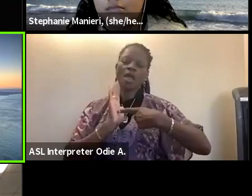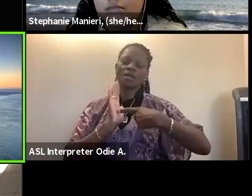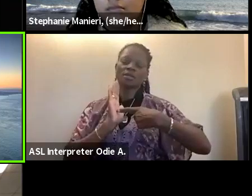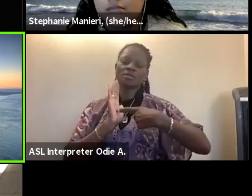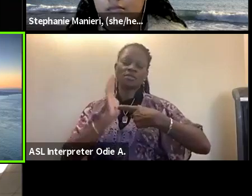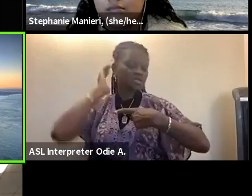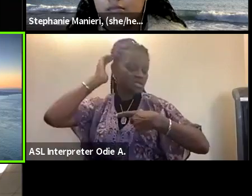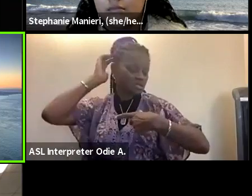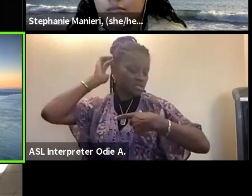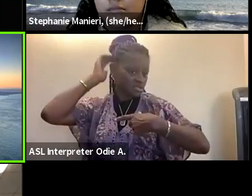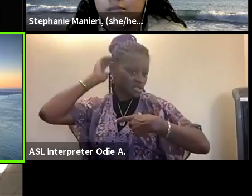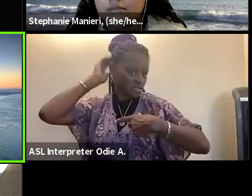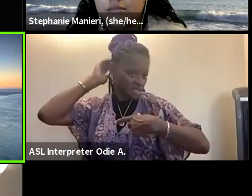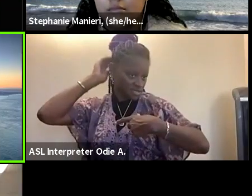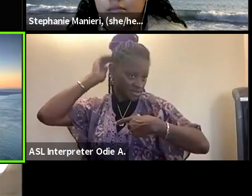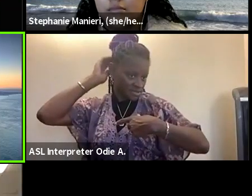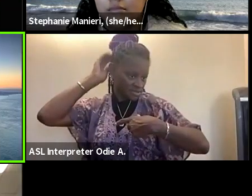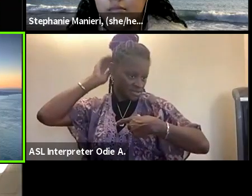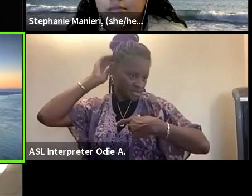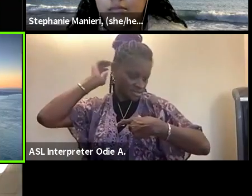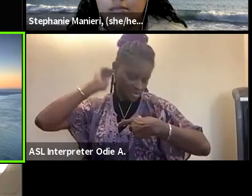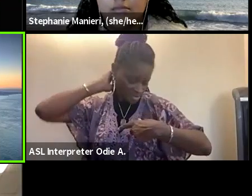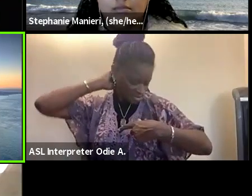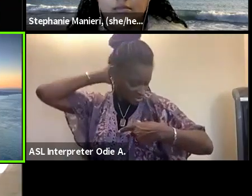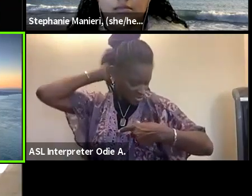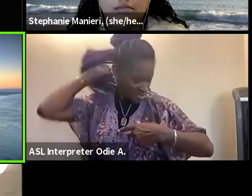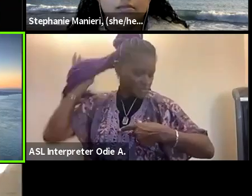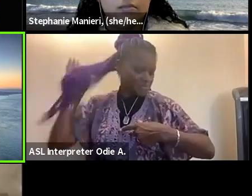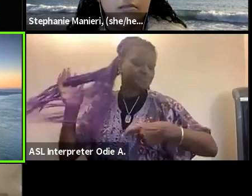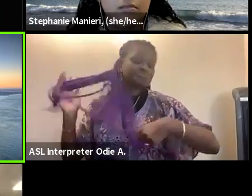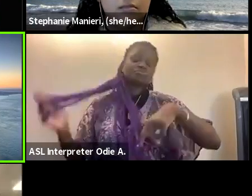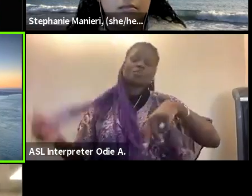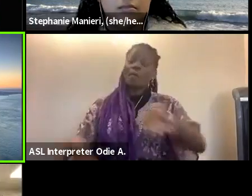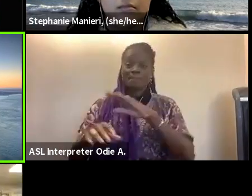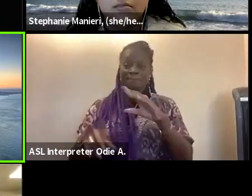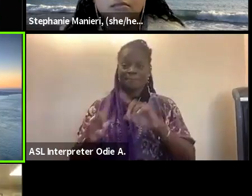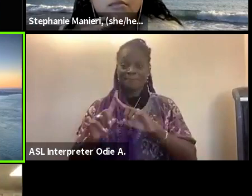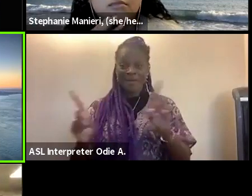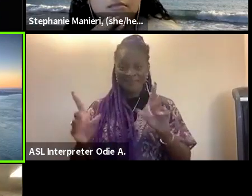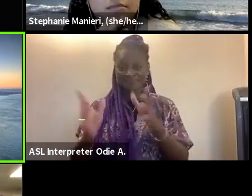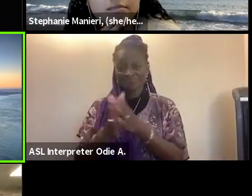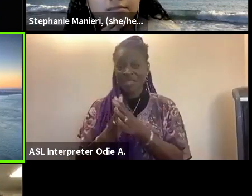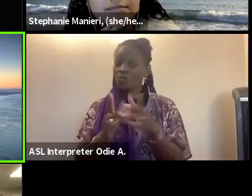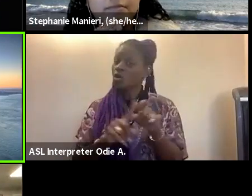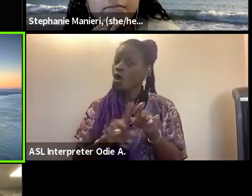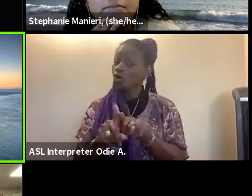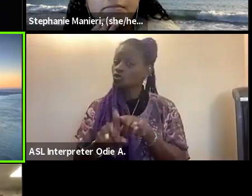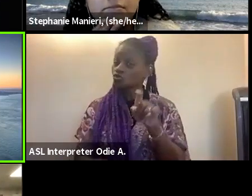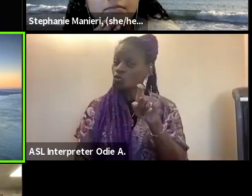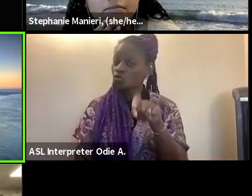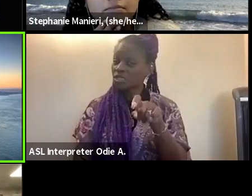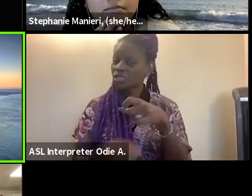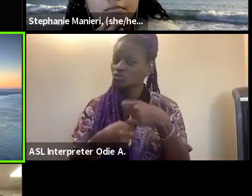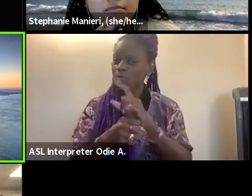the host, the employer, or the organizer would also need to keep a list